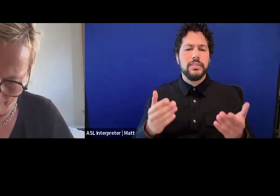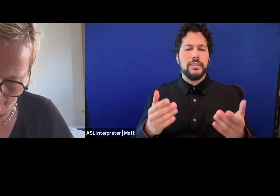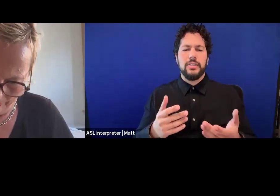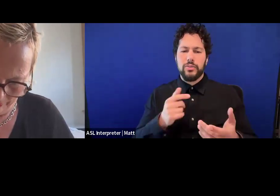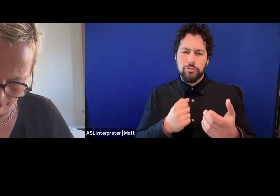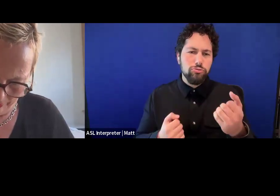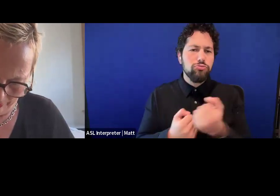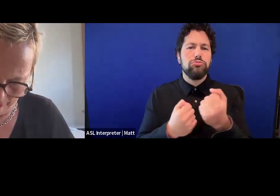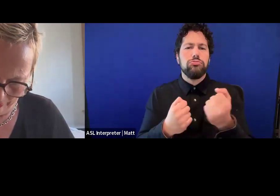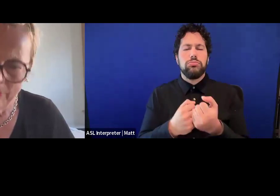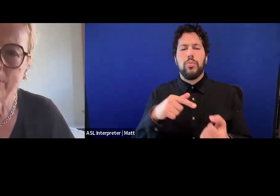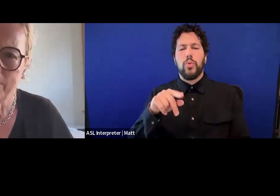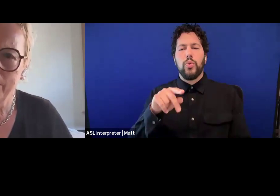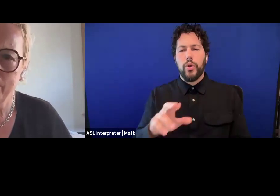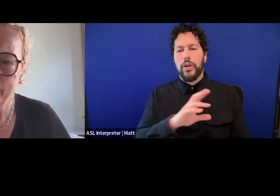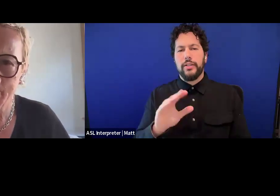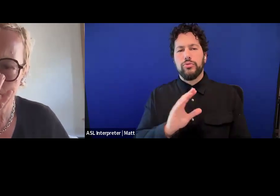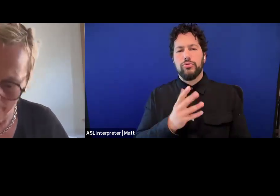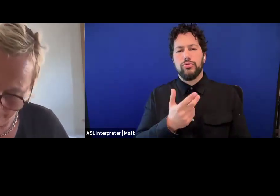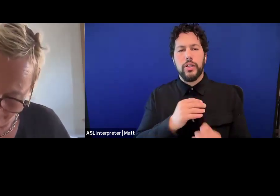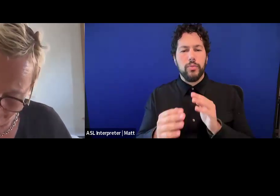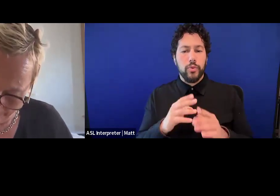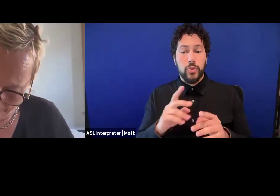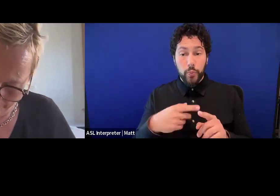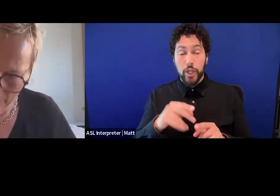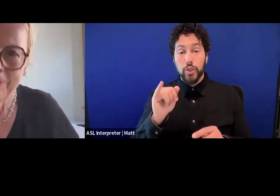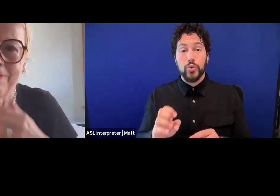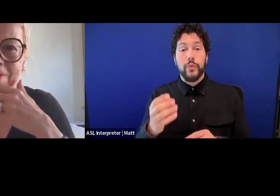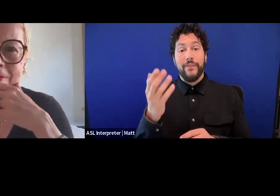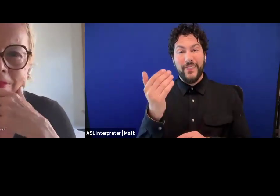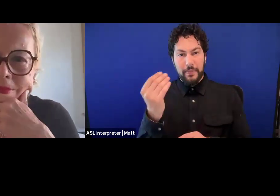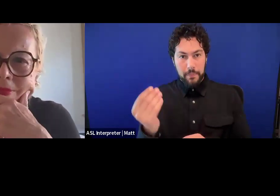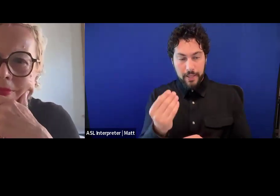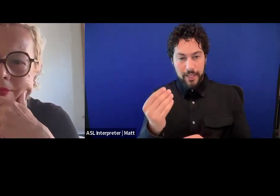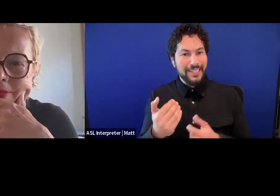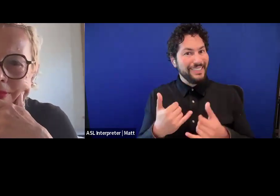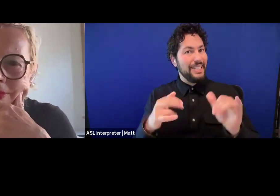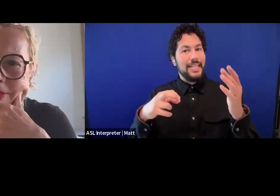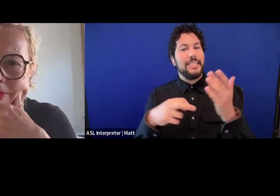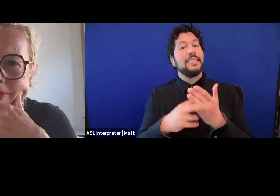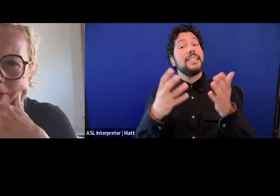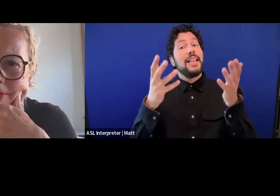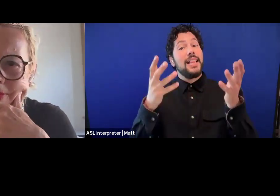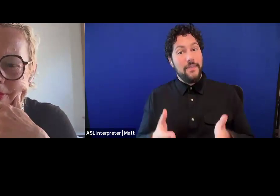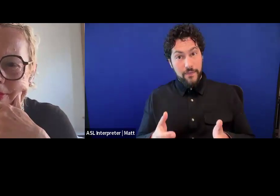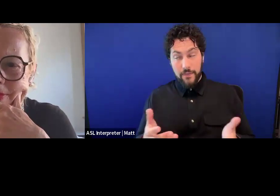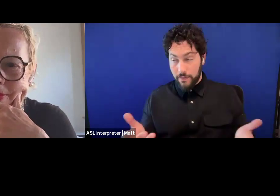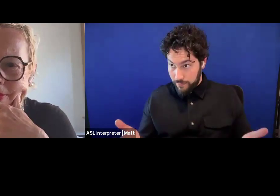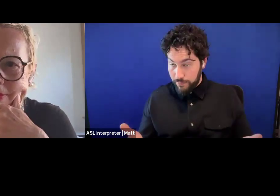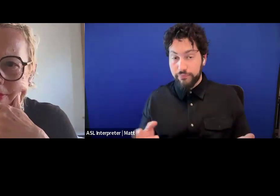So if you're able to attend, that'll be on June 15th, Monday, June 15th. There are still tickets left, remarkably. It's a free event, but you do need to RSVP.